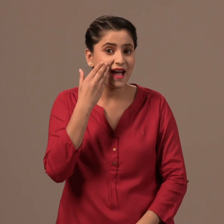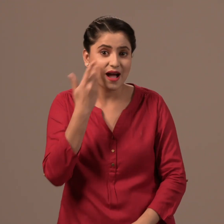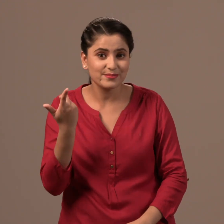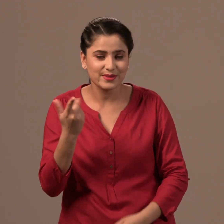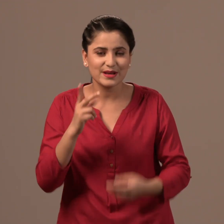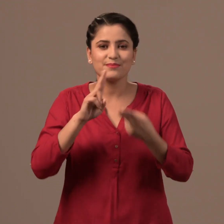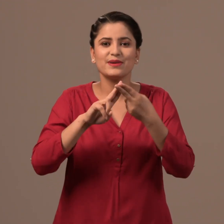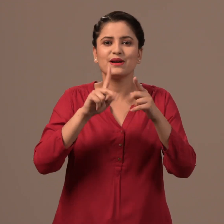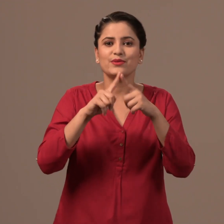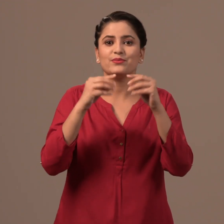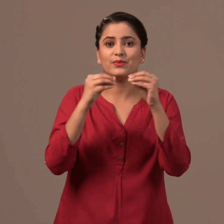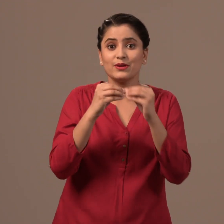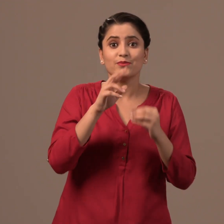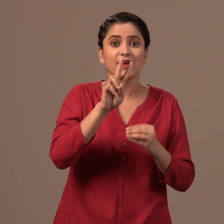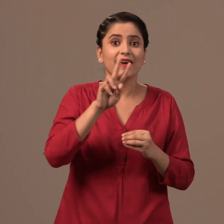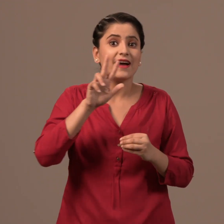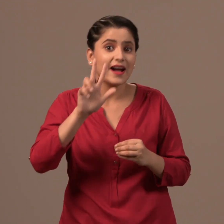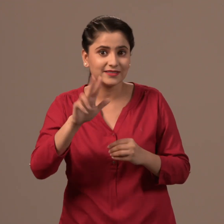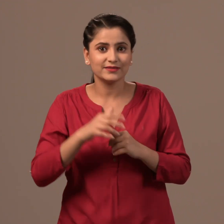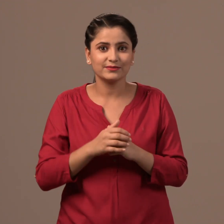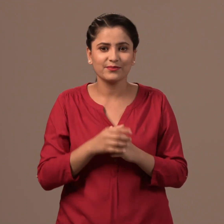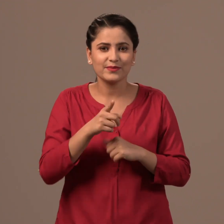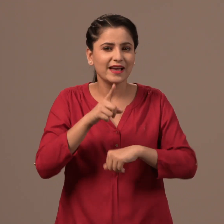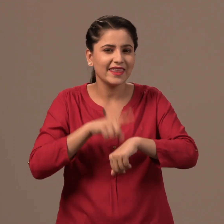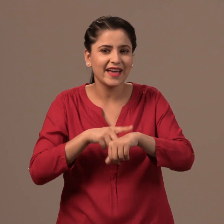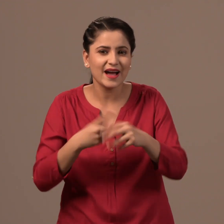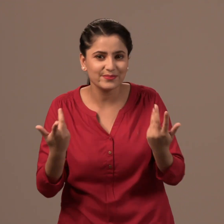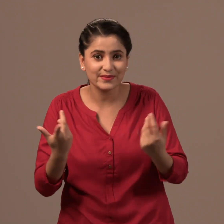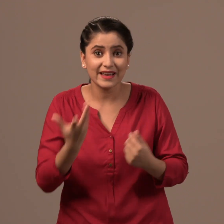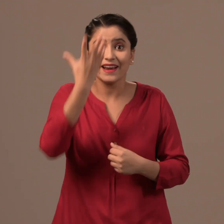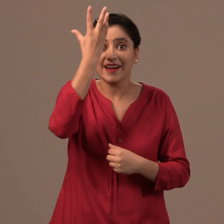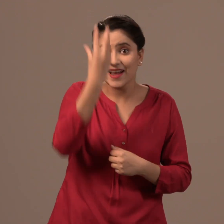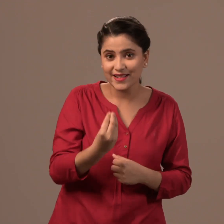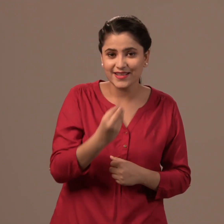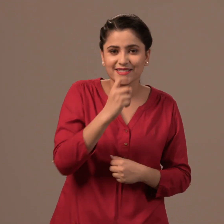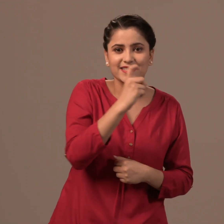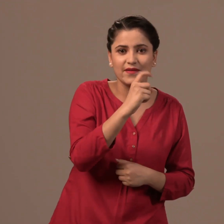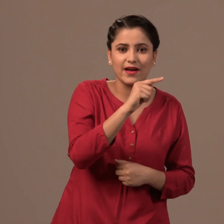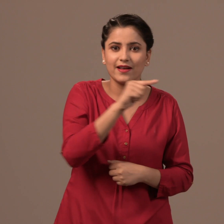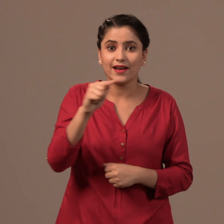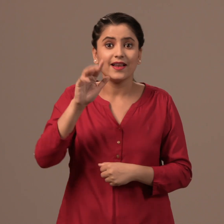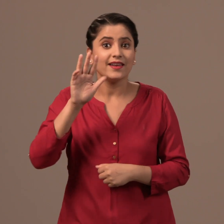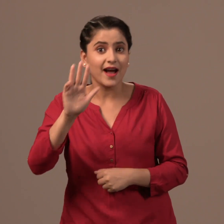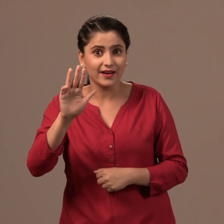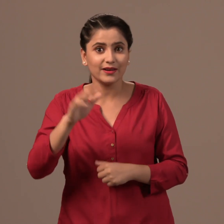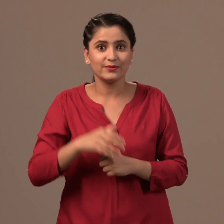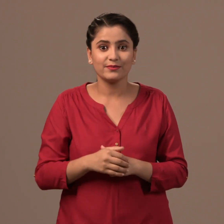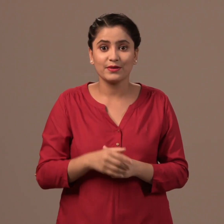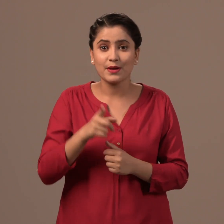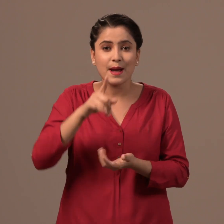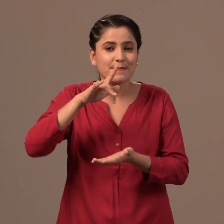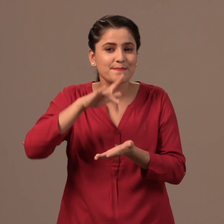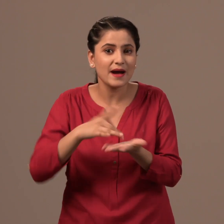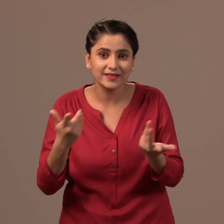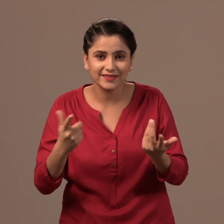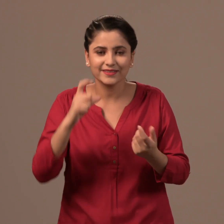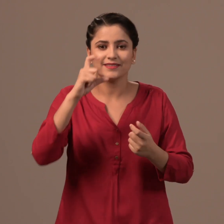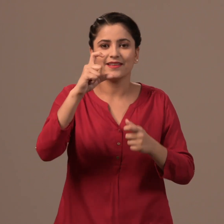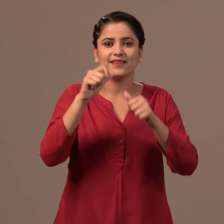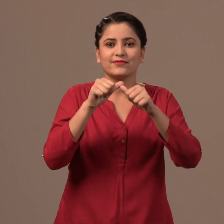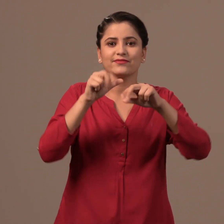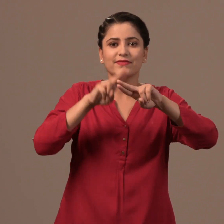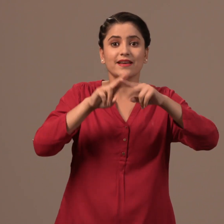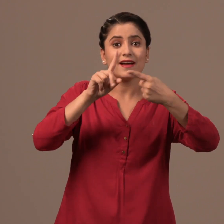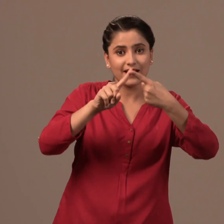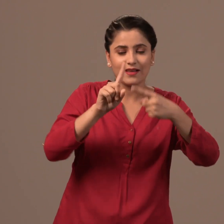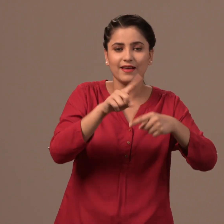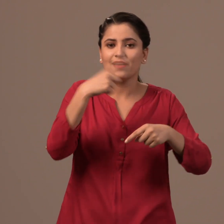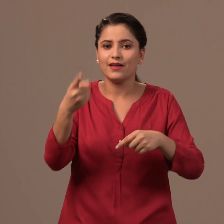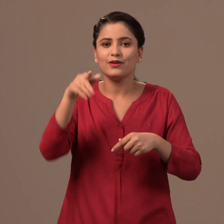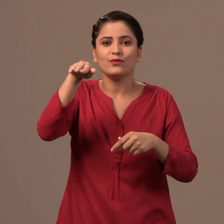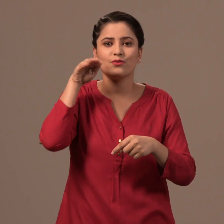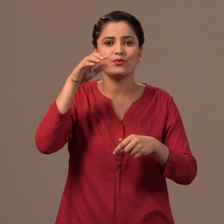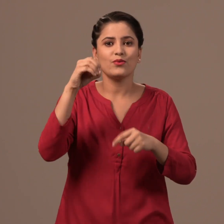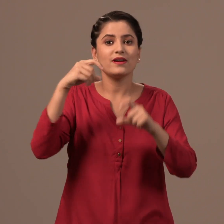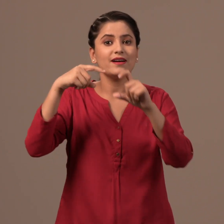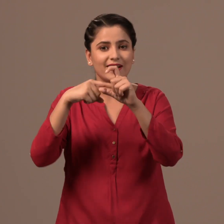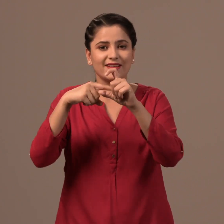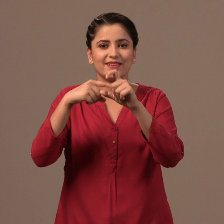It is on 28th February 2019, between 7pm to 9pm at Cafe Zoe.